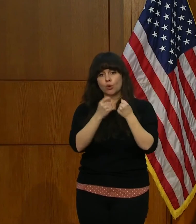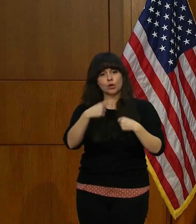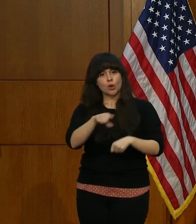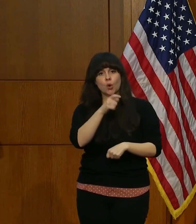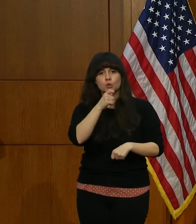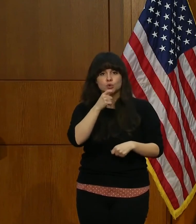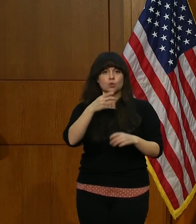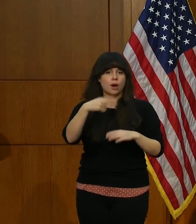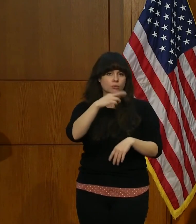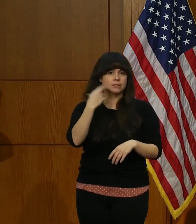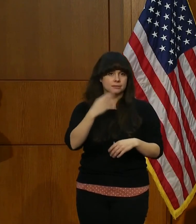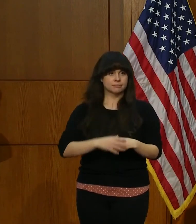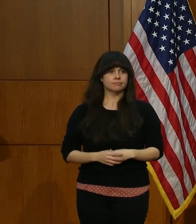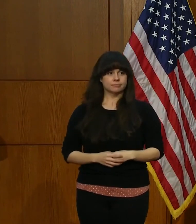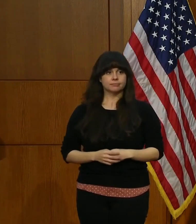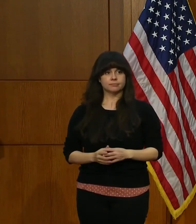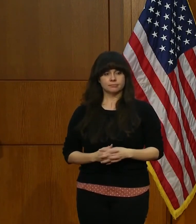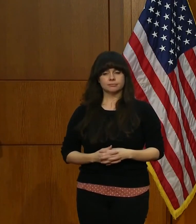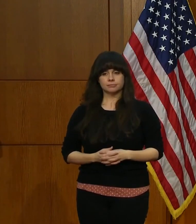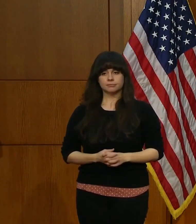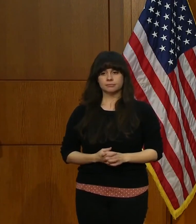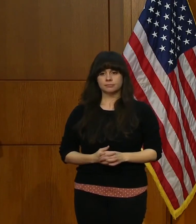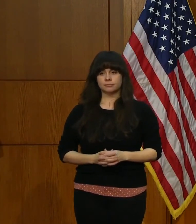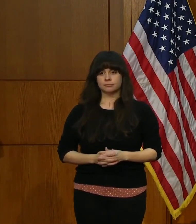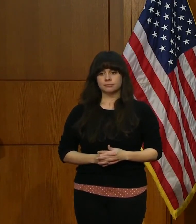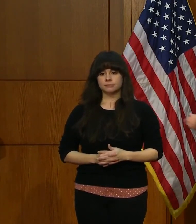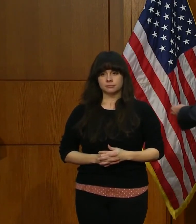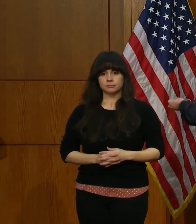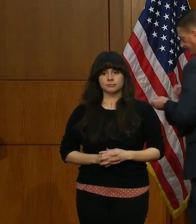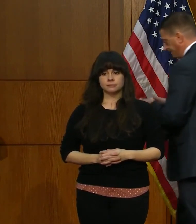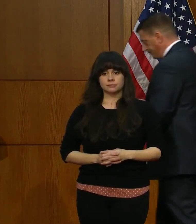PROCESS AND CONTINUE TO SUPPORT THOSE WHO ARE MOST PRONE GIRL